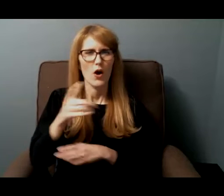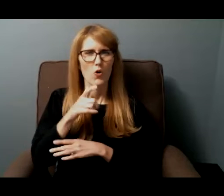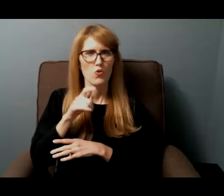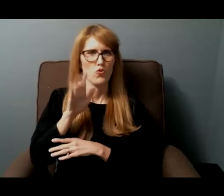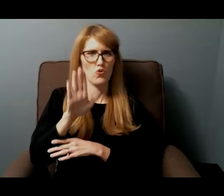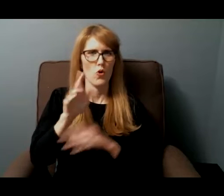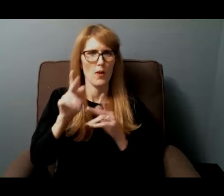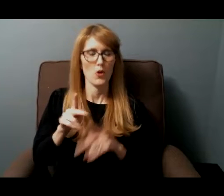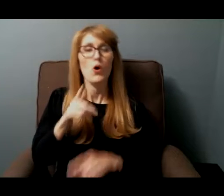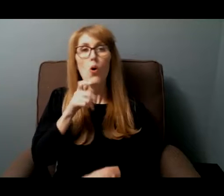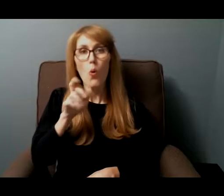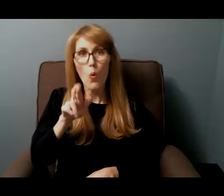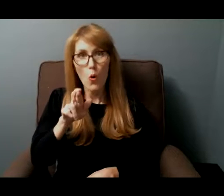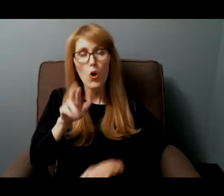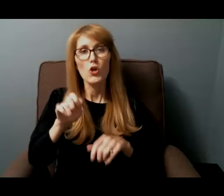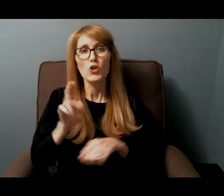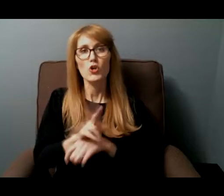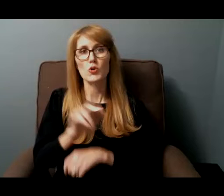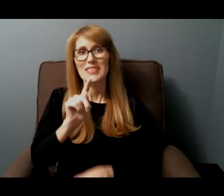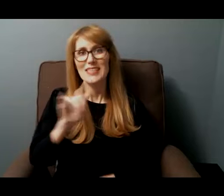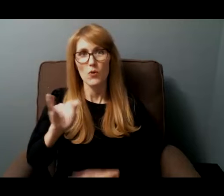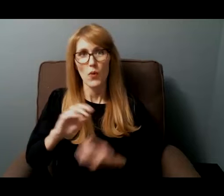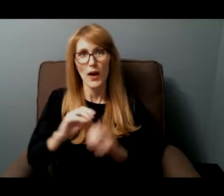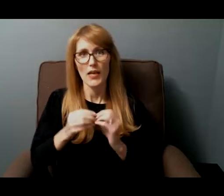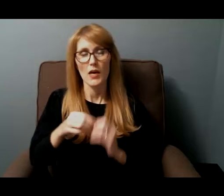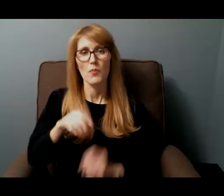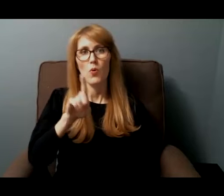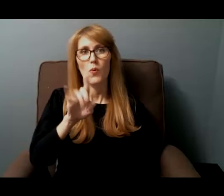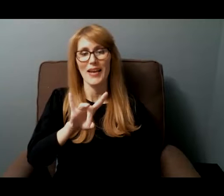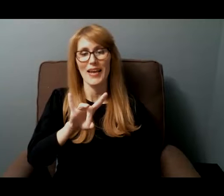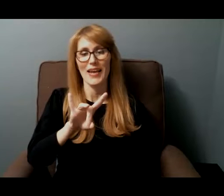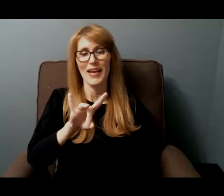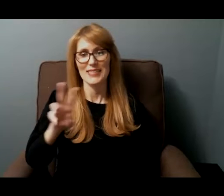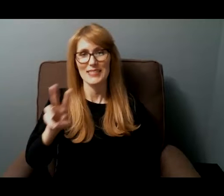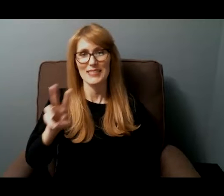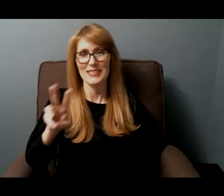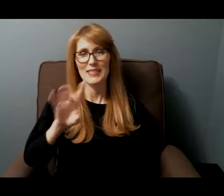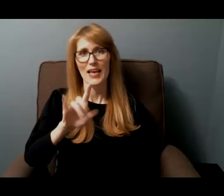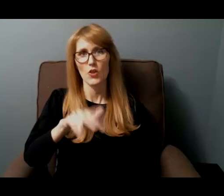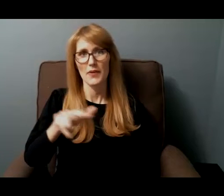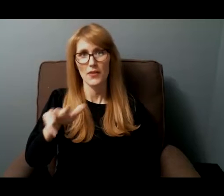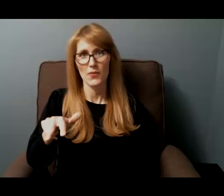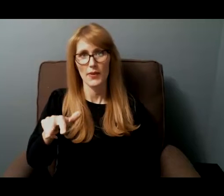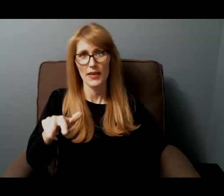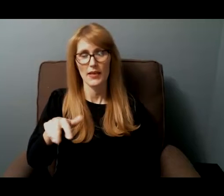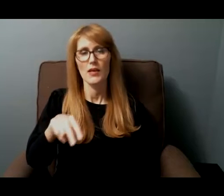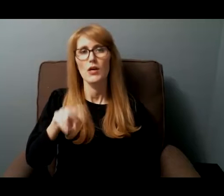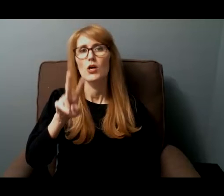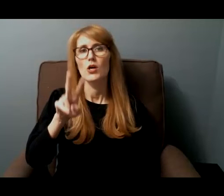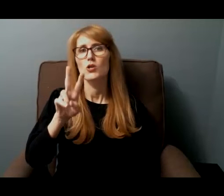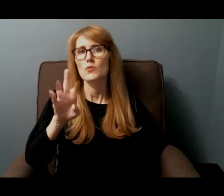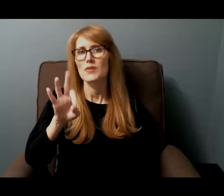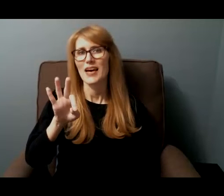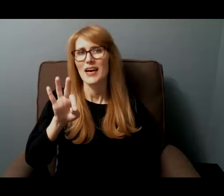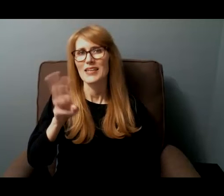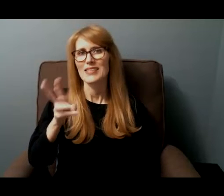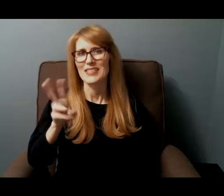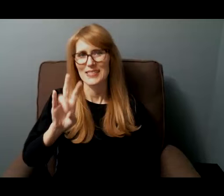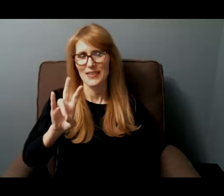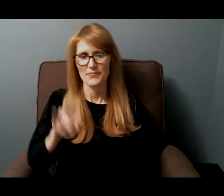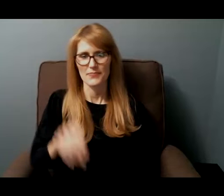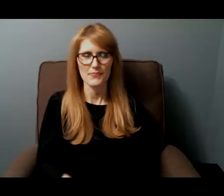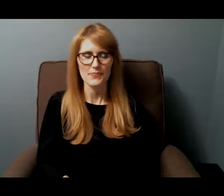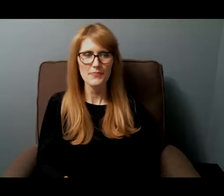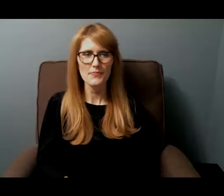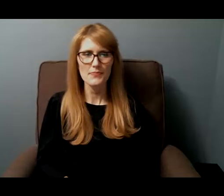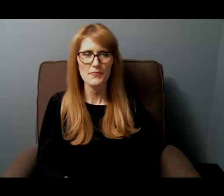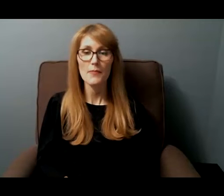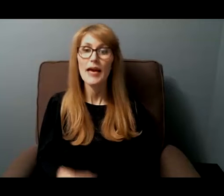use the TTY number, which is 1 866 833 2967. Now, I do want to let you know that in some